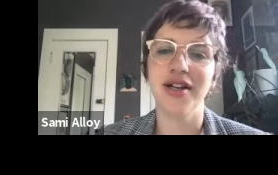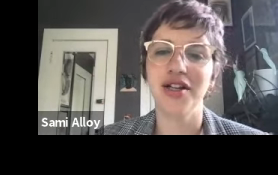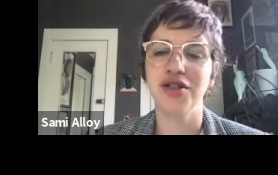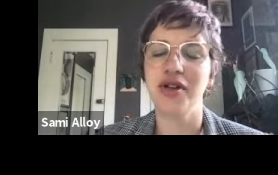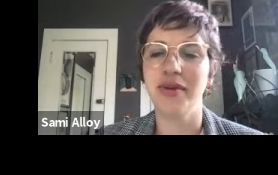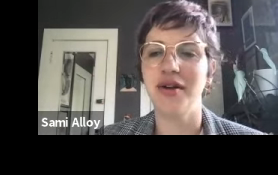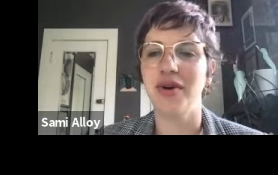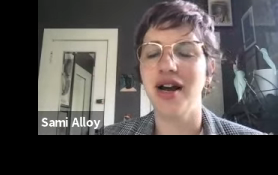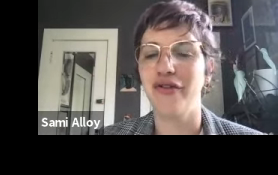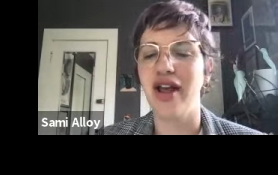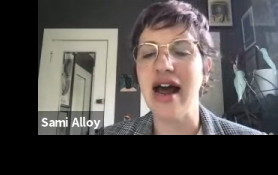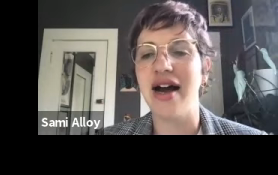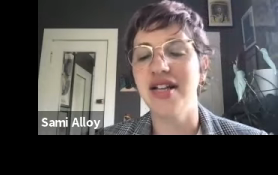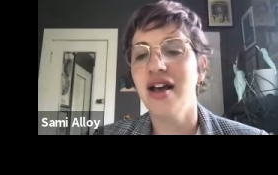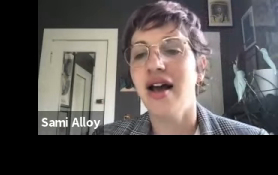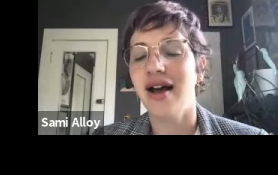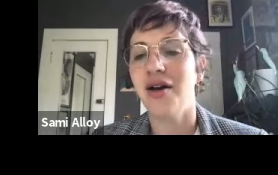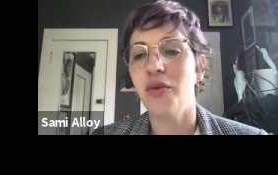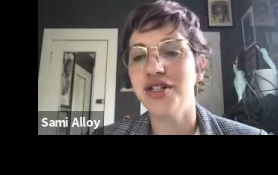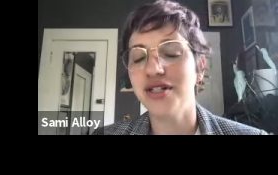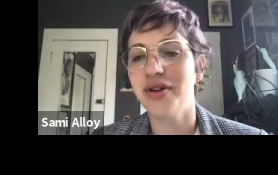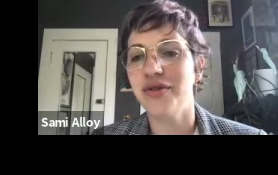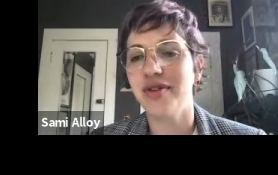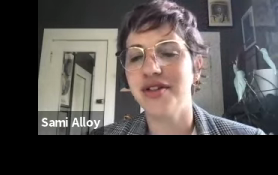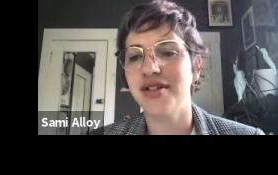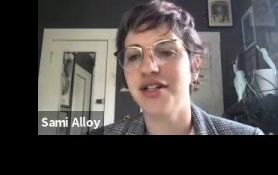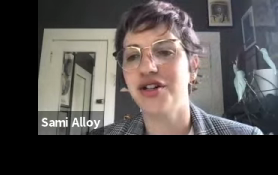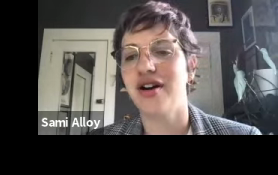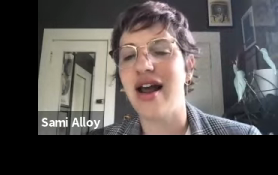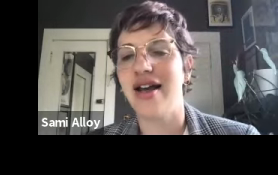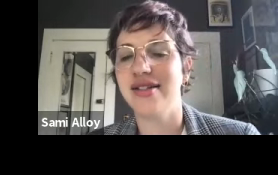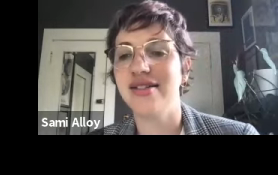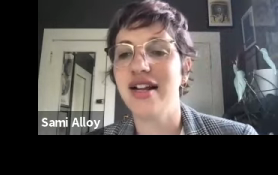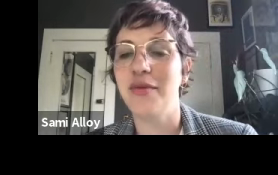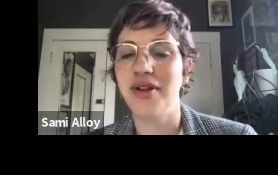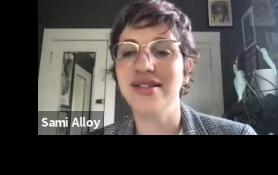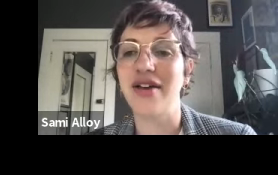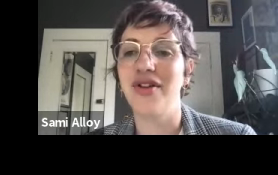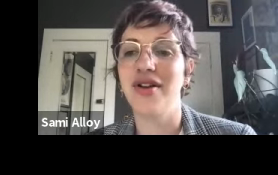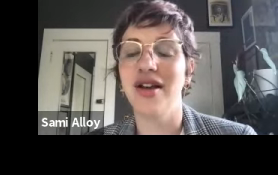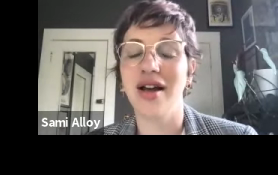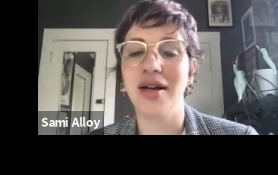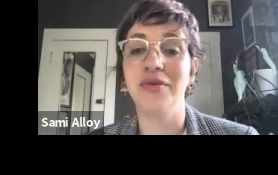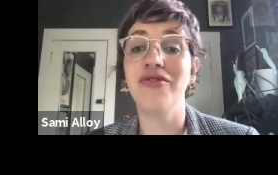of the issues that you are going to be talking about in your lobby visits which is funding and implementing the